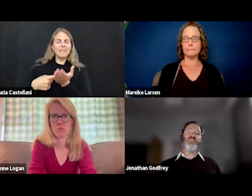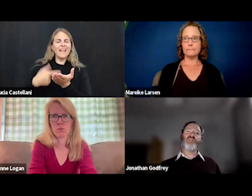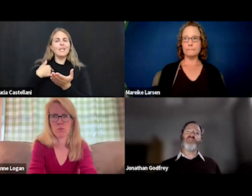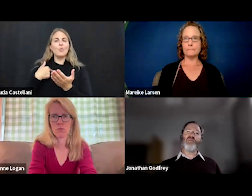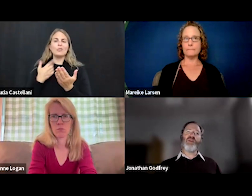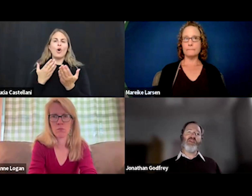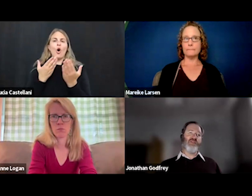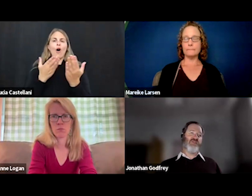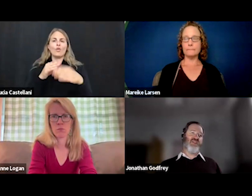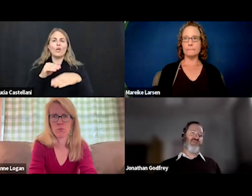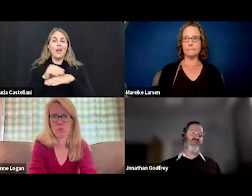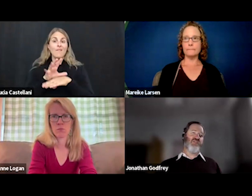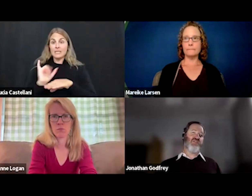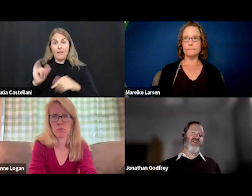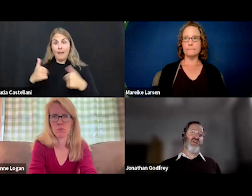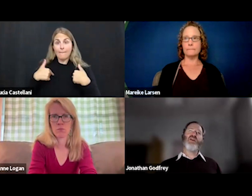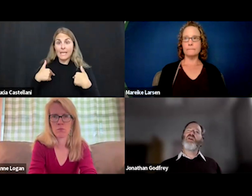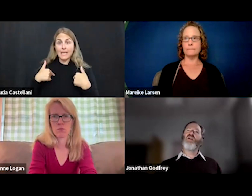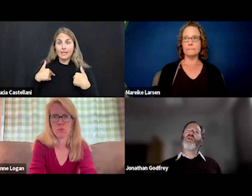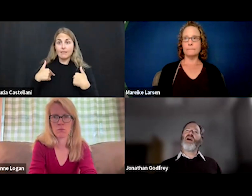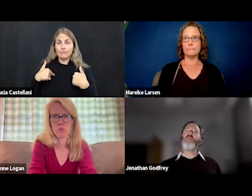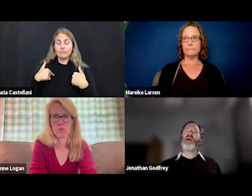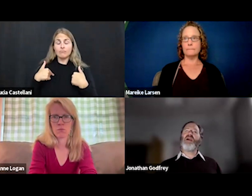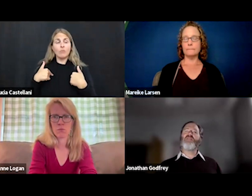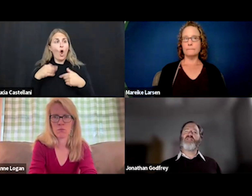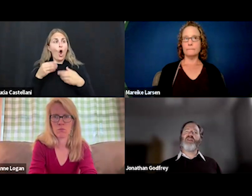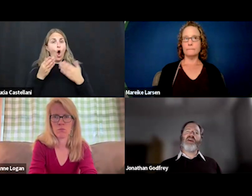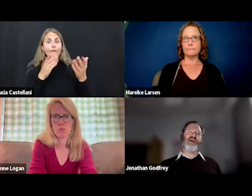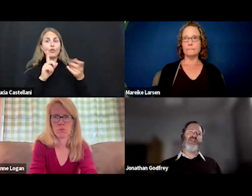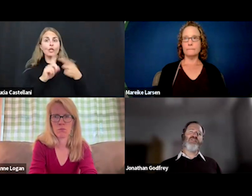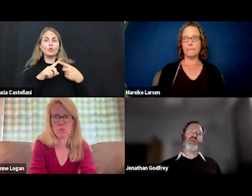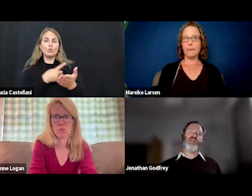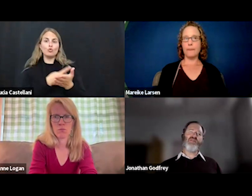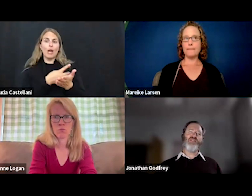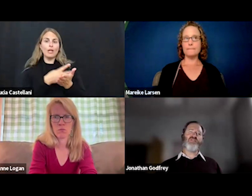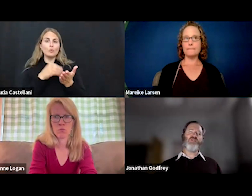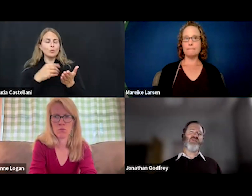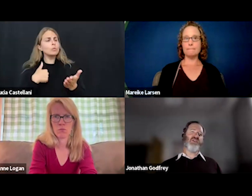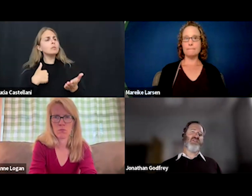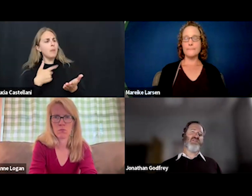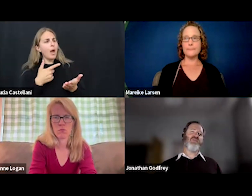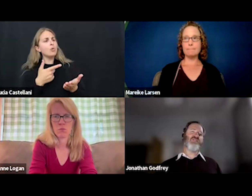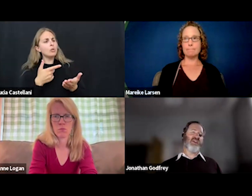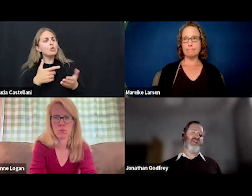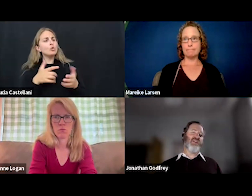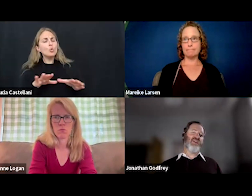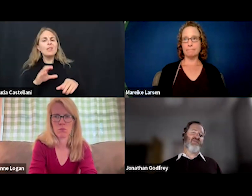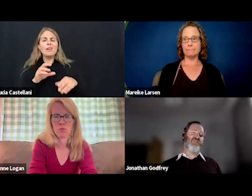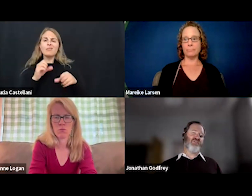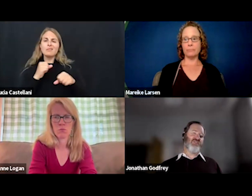just like me, grad students, about doing statistical consulting in their futures.